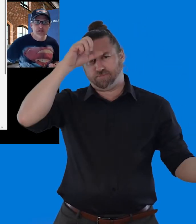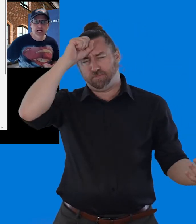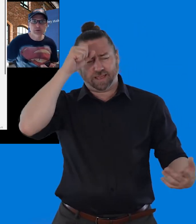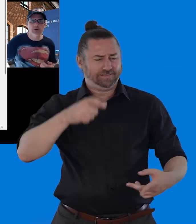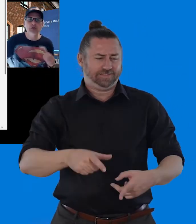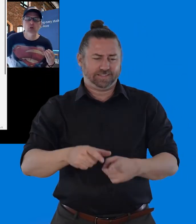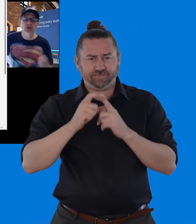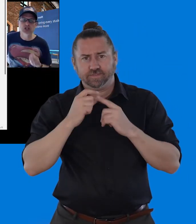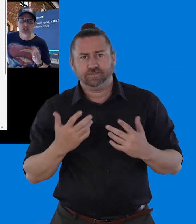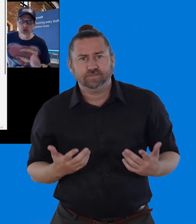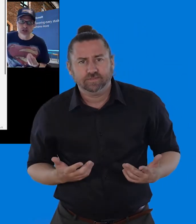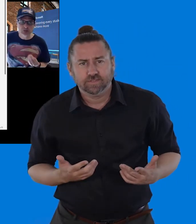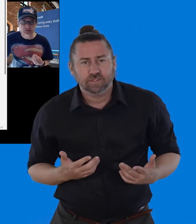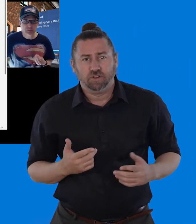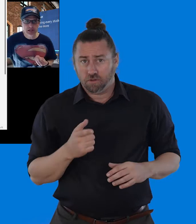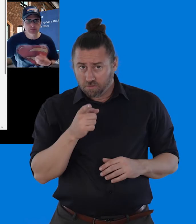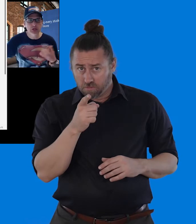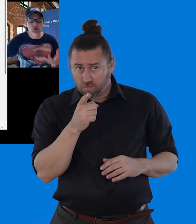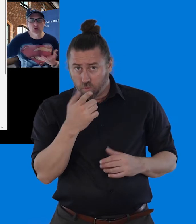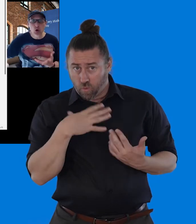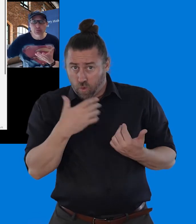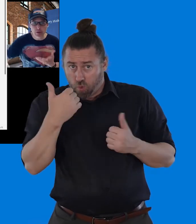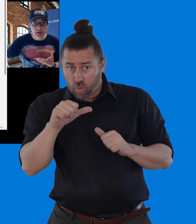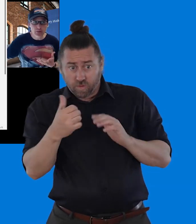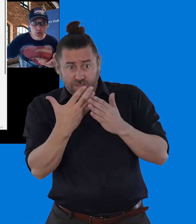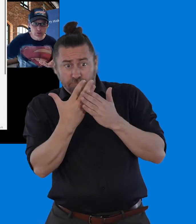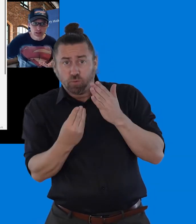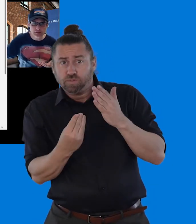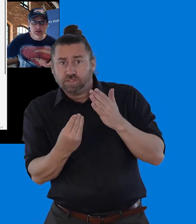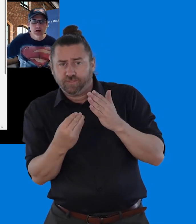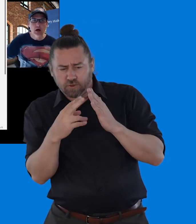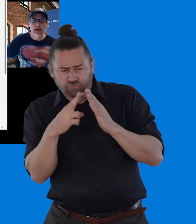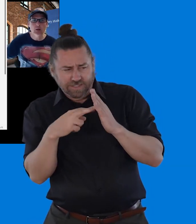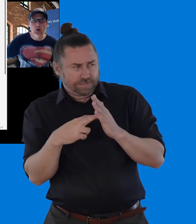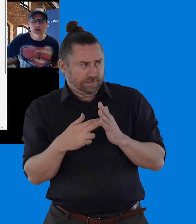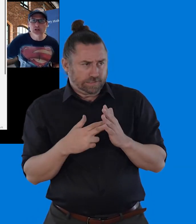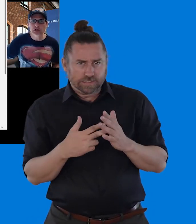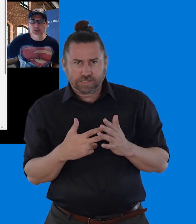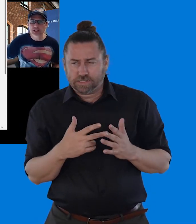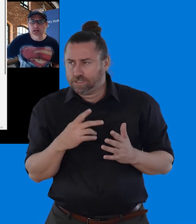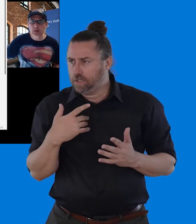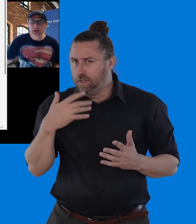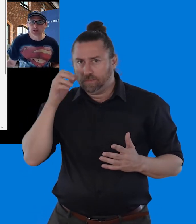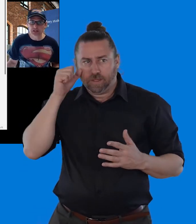So, for example, if you want to use Immersive Reader but you don't remember where it is. OK? What you can do is you can come up here to